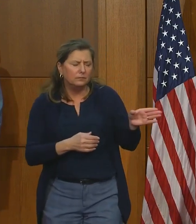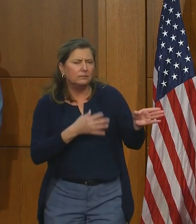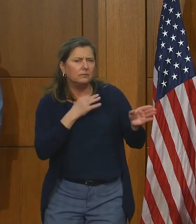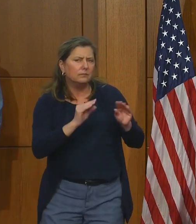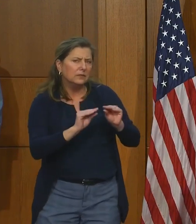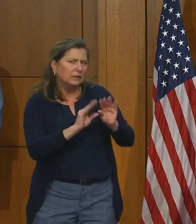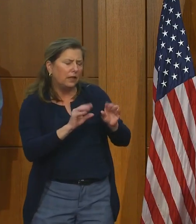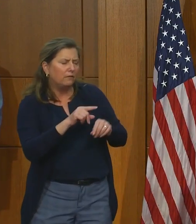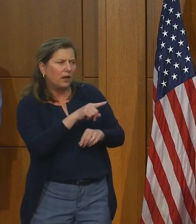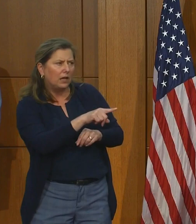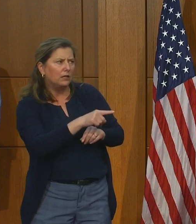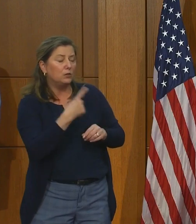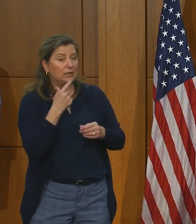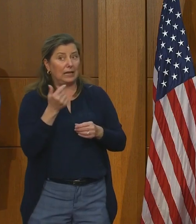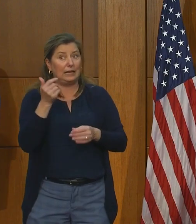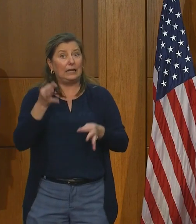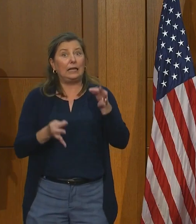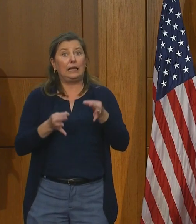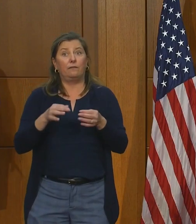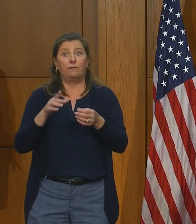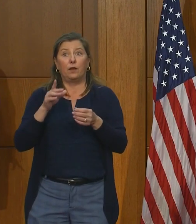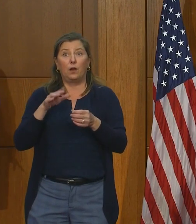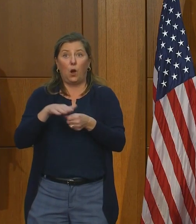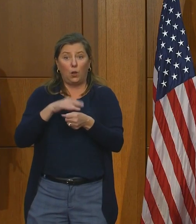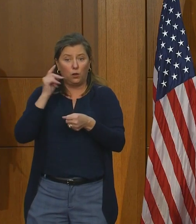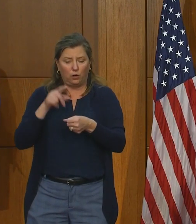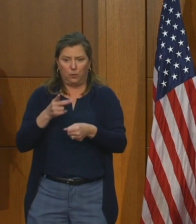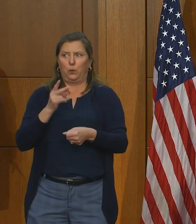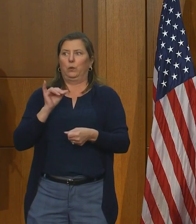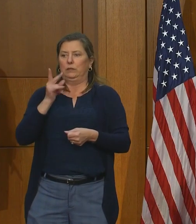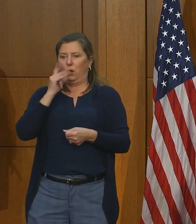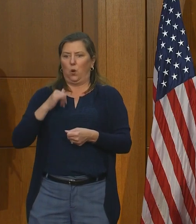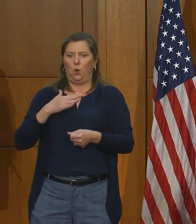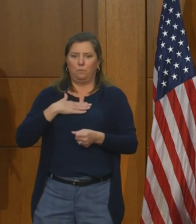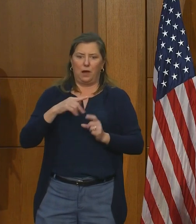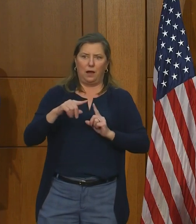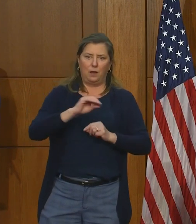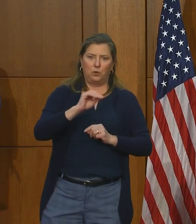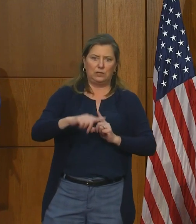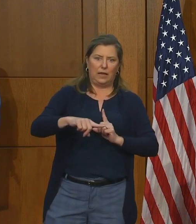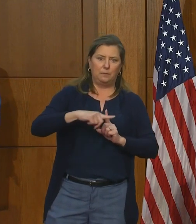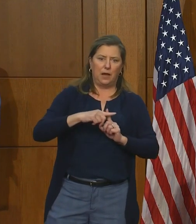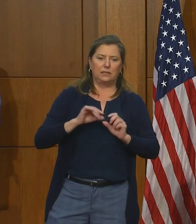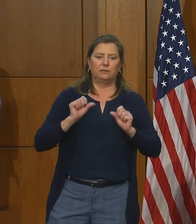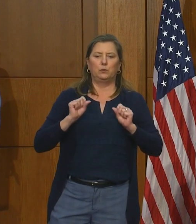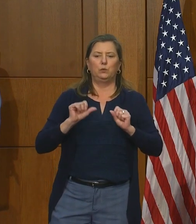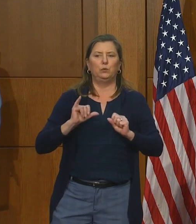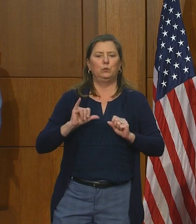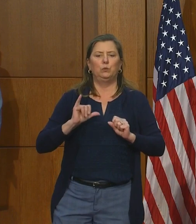THAT INFORMATION IS AVAILABLE.